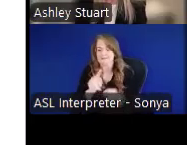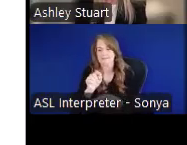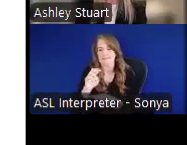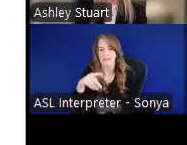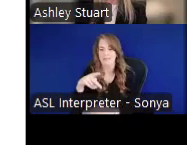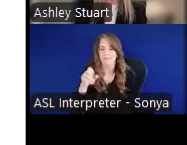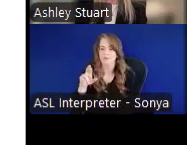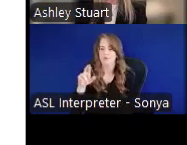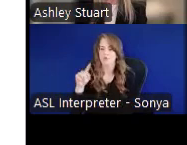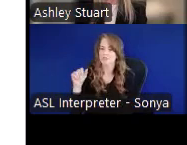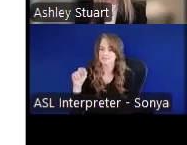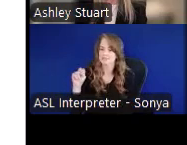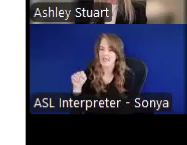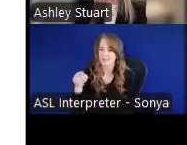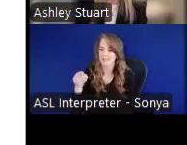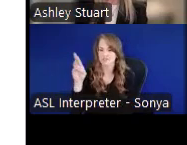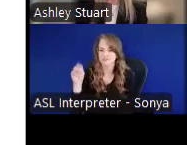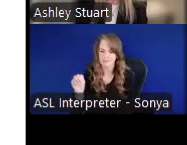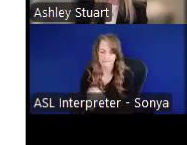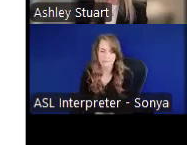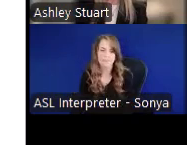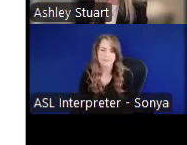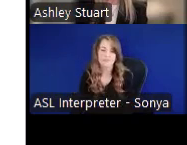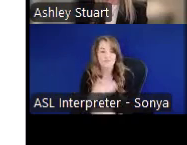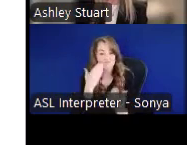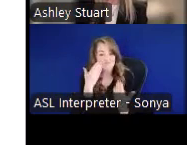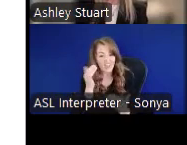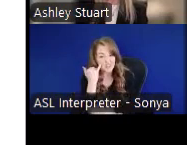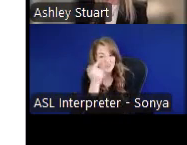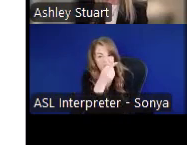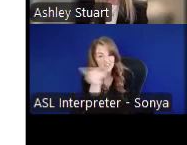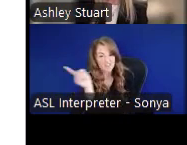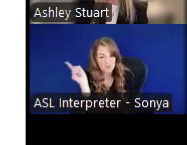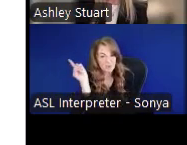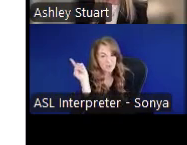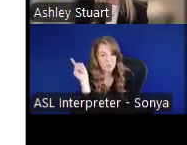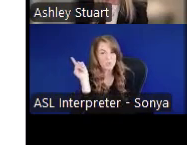I don't know if any of you are fans of the probably now very